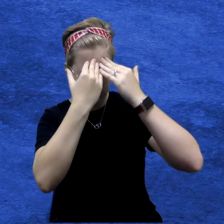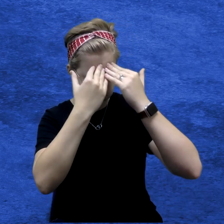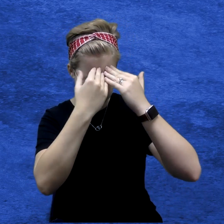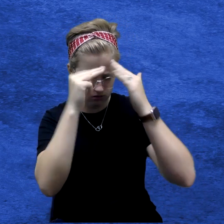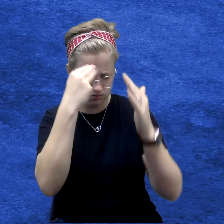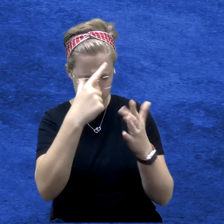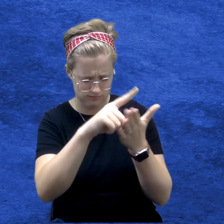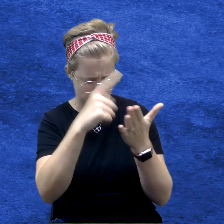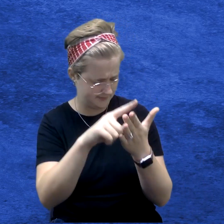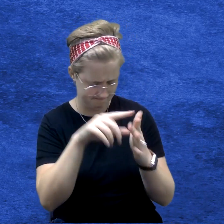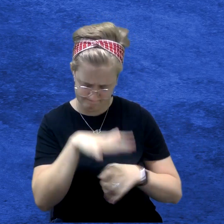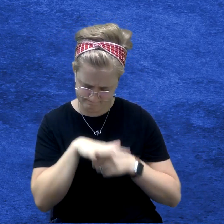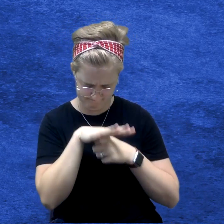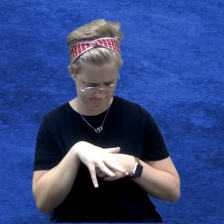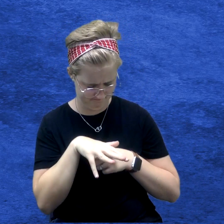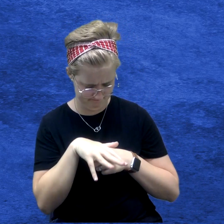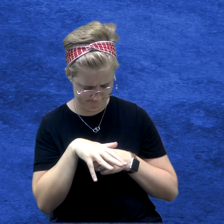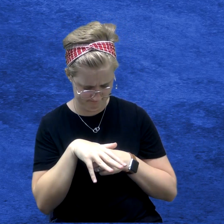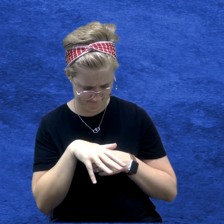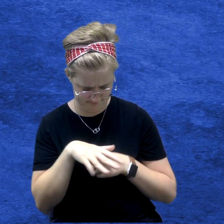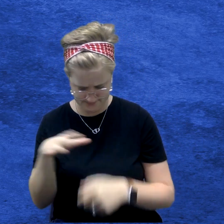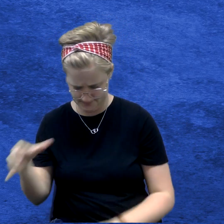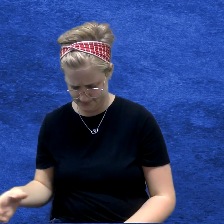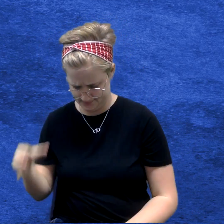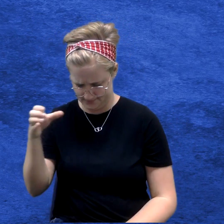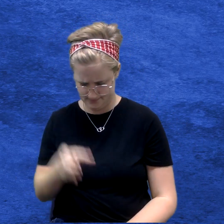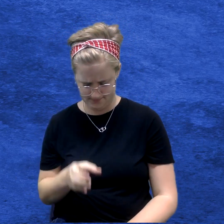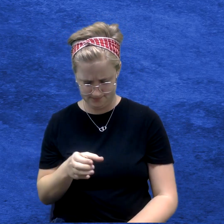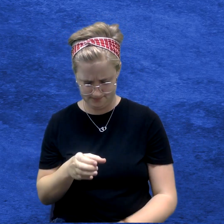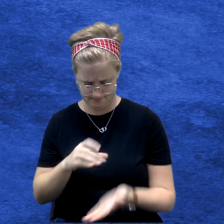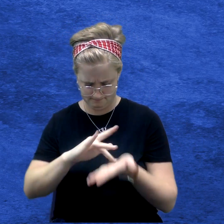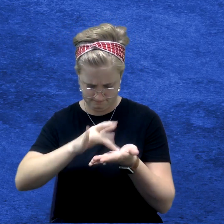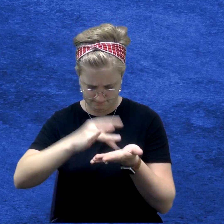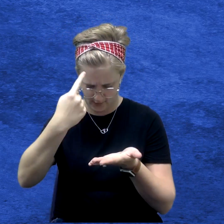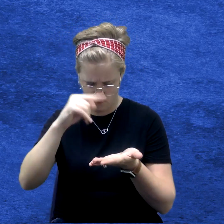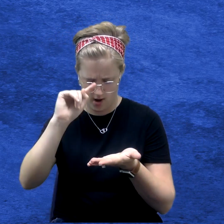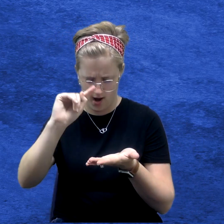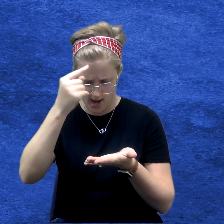He opened a drawer, took out a bottle of headache pills, and put one on his tongue.